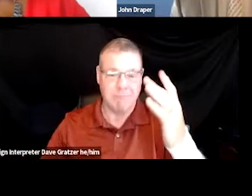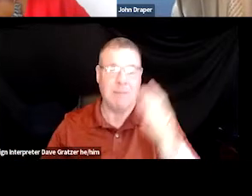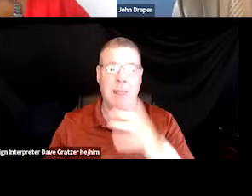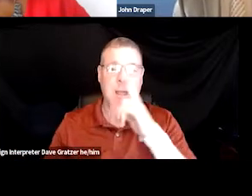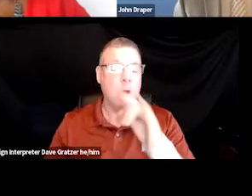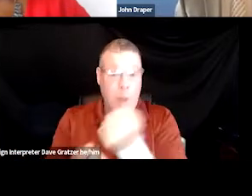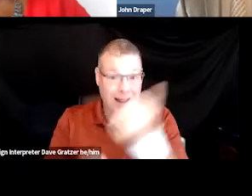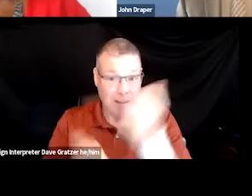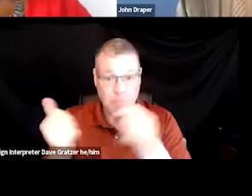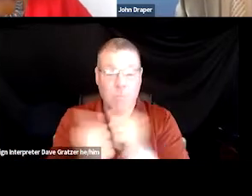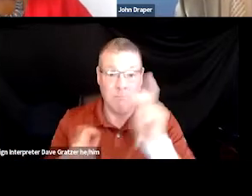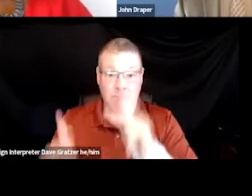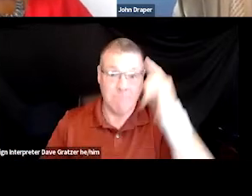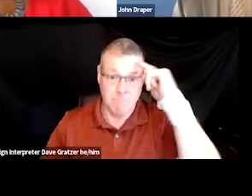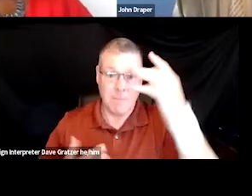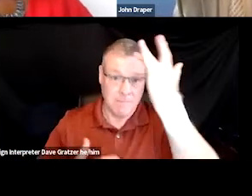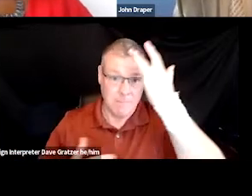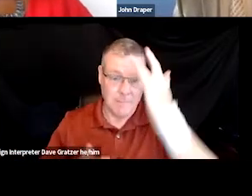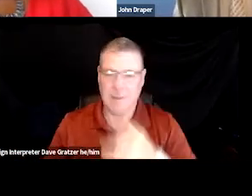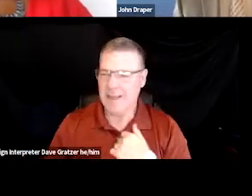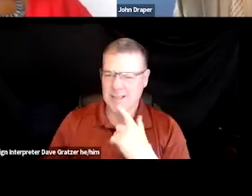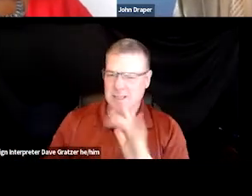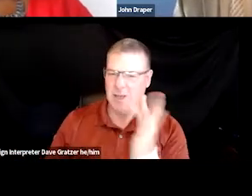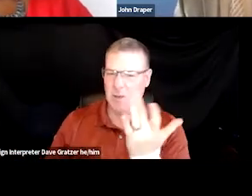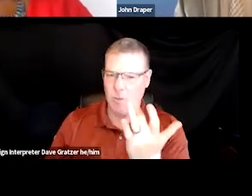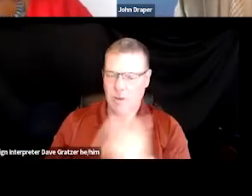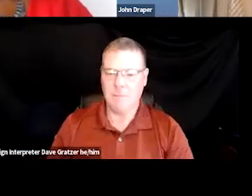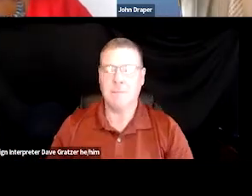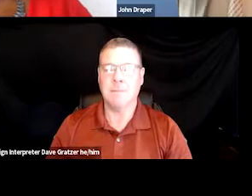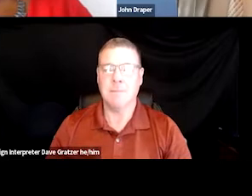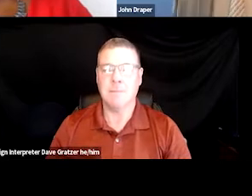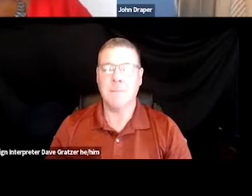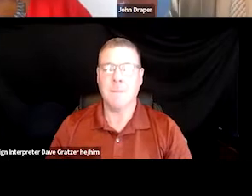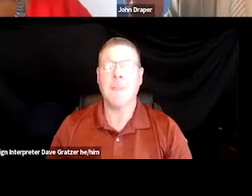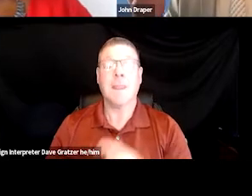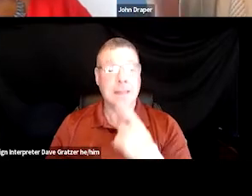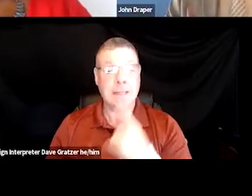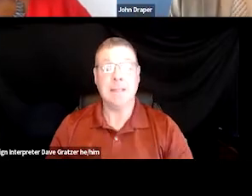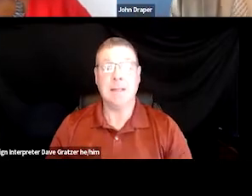for people with mental illness." I said, "Why do you think that?" And she said, "Well, right now we have